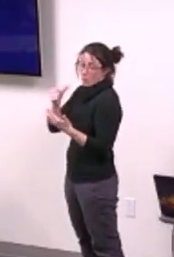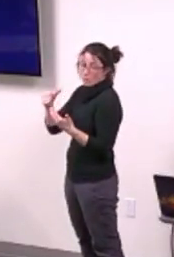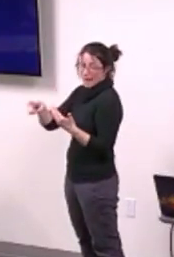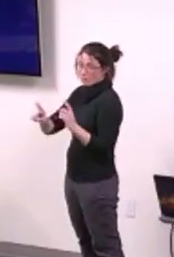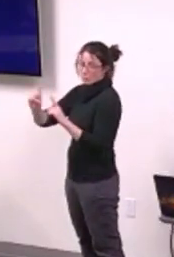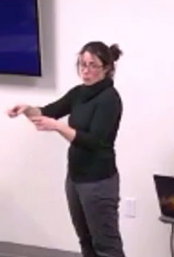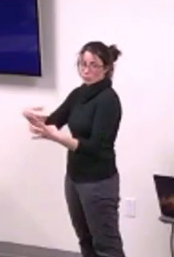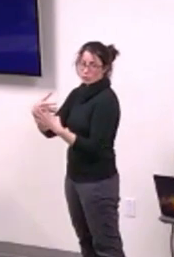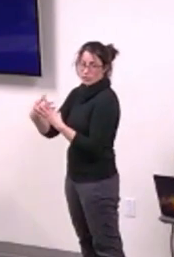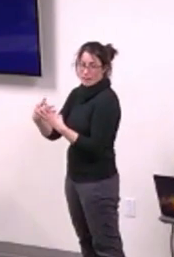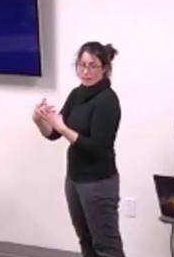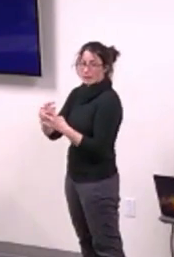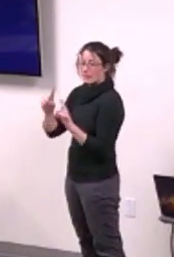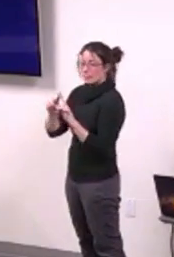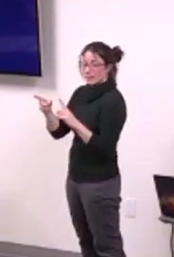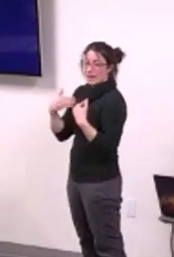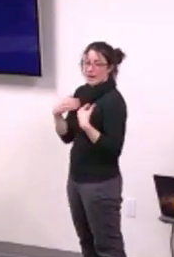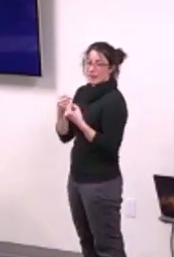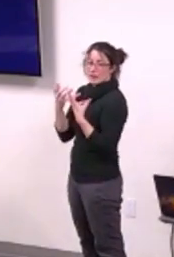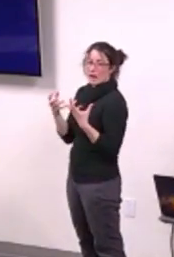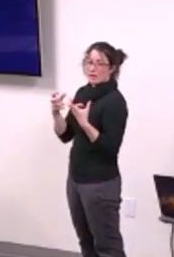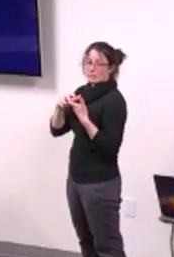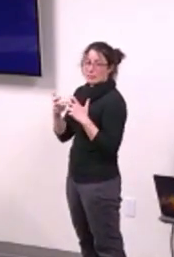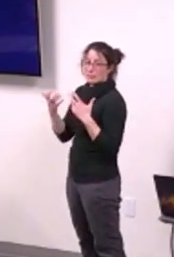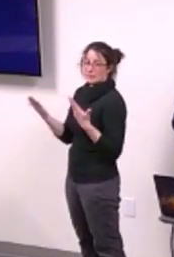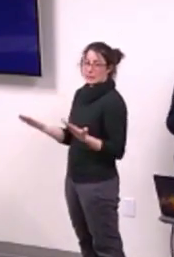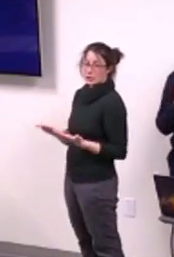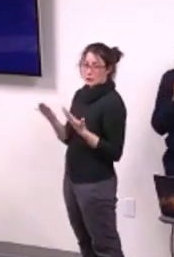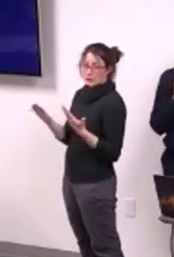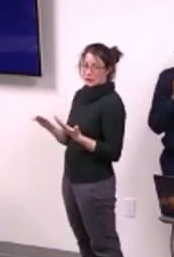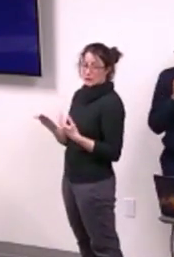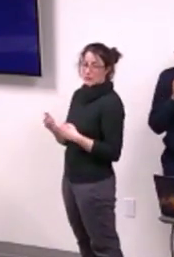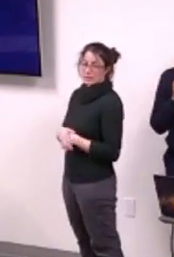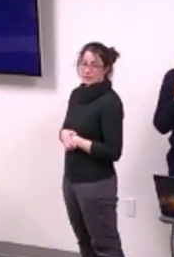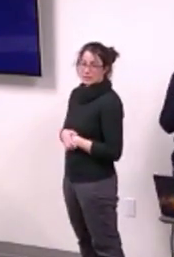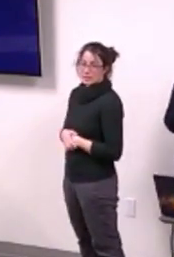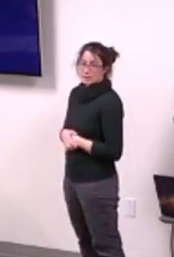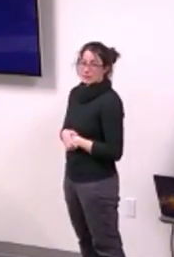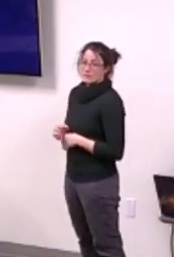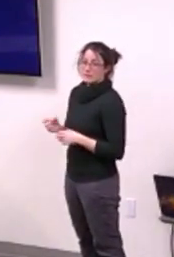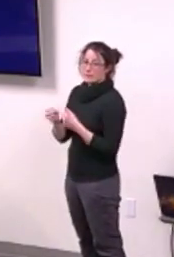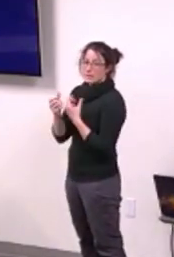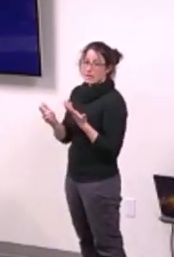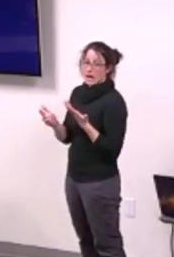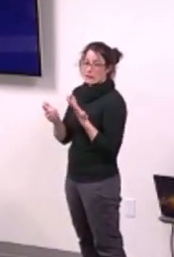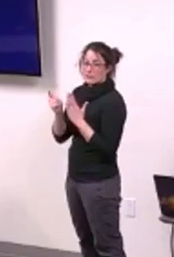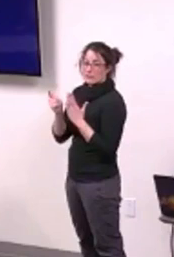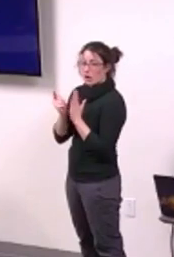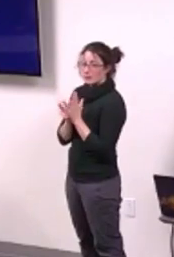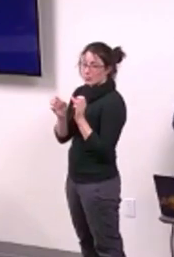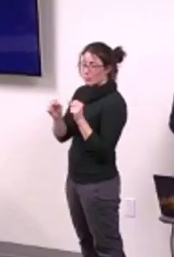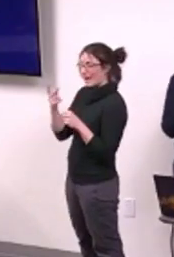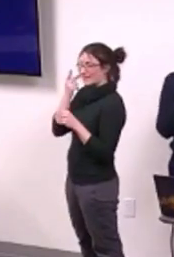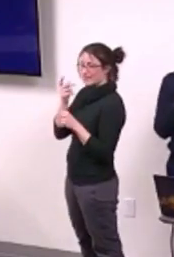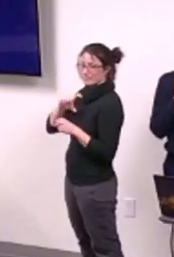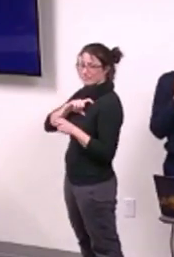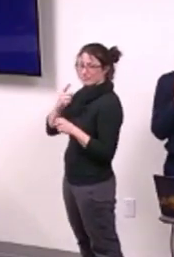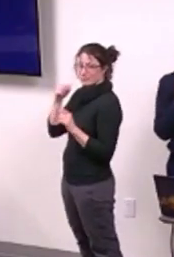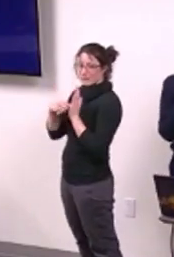But there's a lot of issues that are coming to mind. But there's a lot of laws. There's a lot of you know.